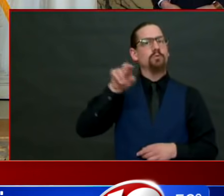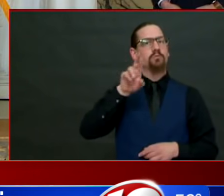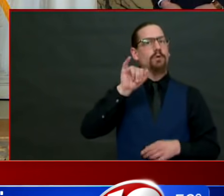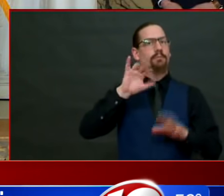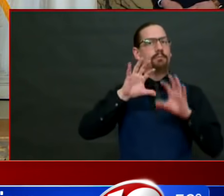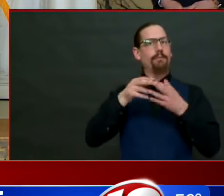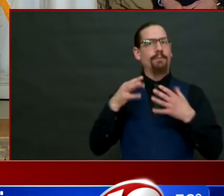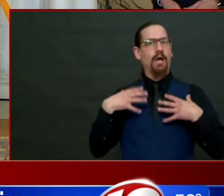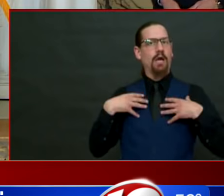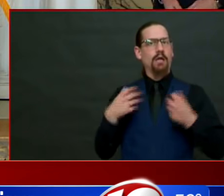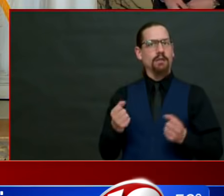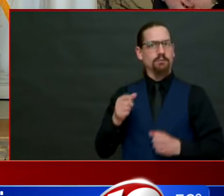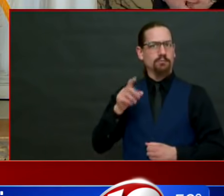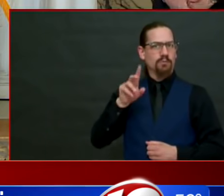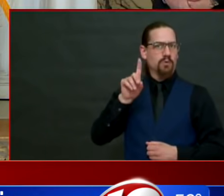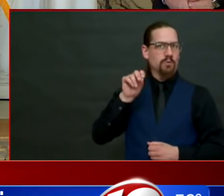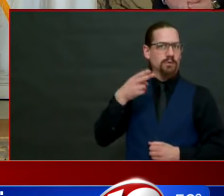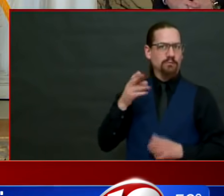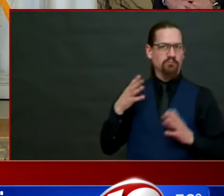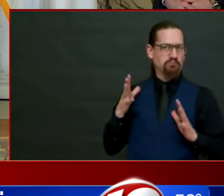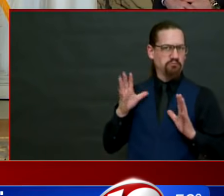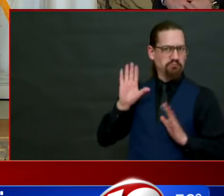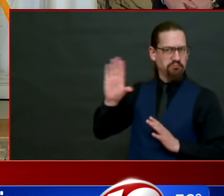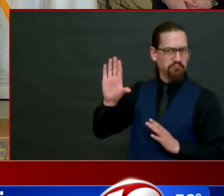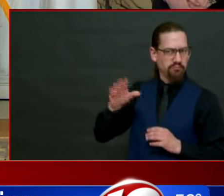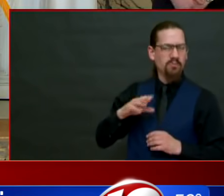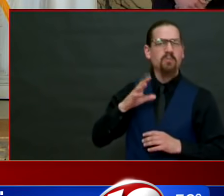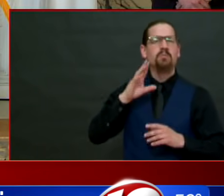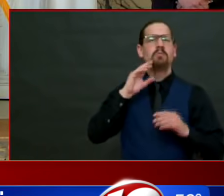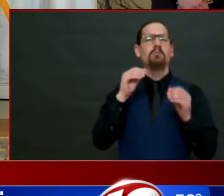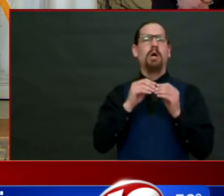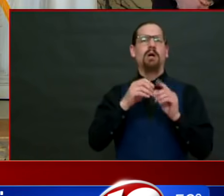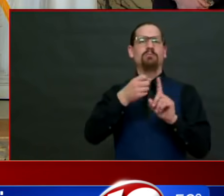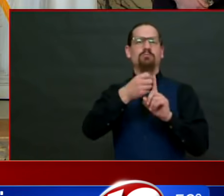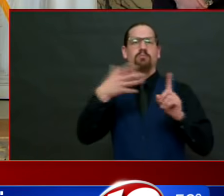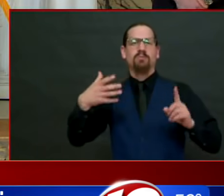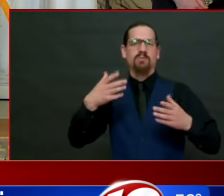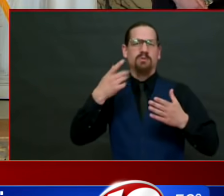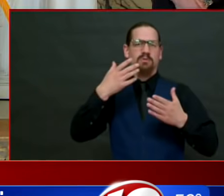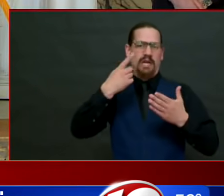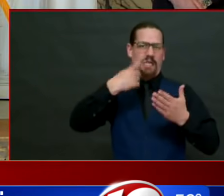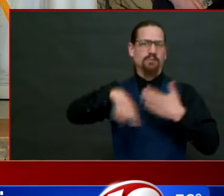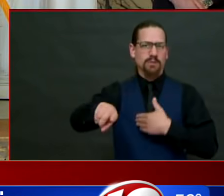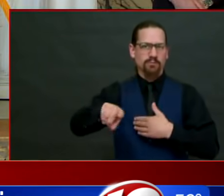DEPARTMENT OF HEALTH FOR A LIMITED PERIOD OF TIME FOR A SPECIFIC USE. WHEN WE ROLLOUT THE APP, I WILL